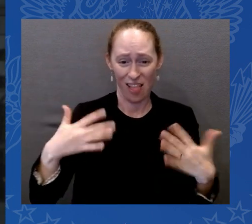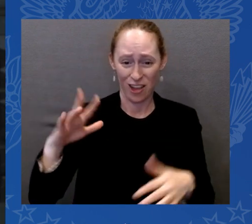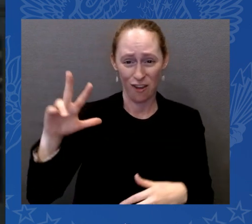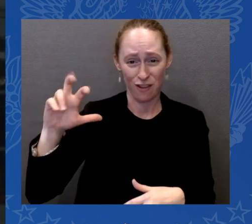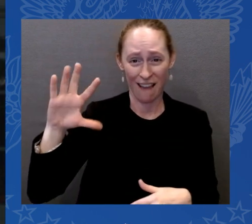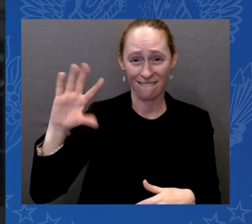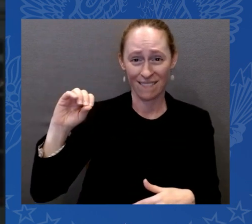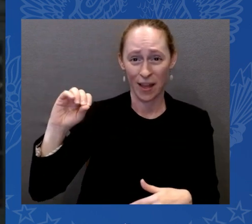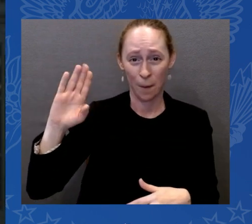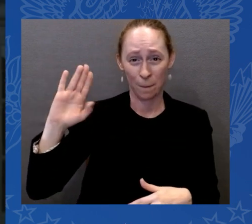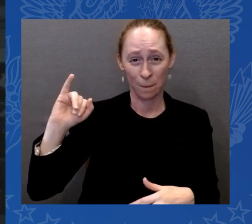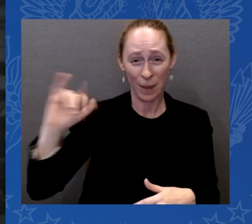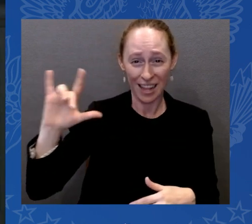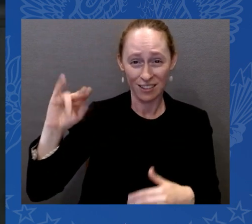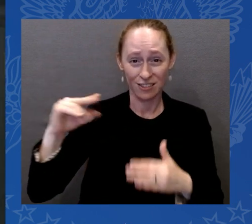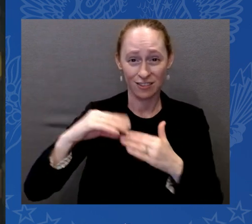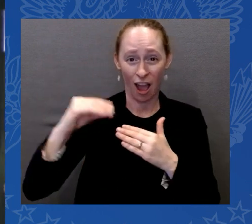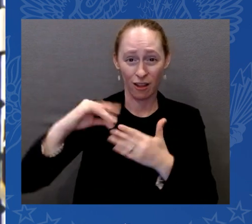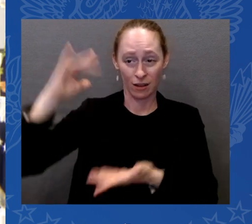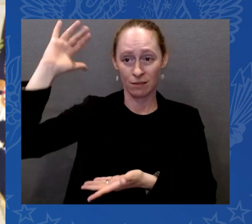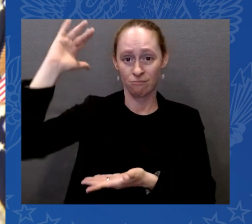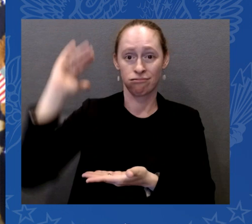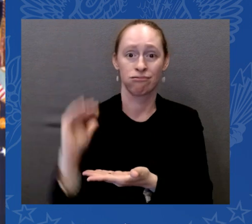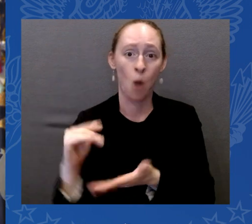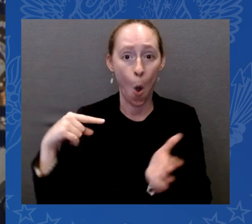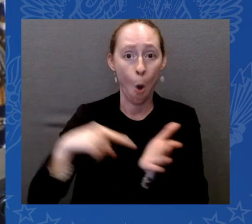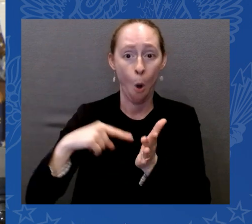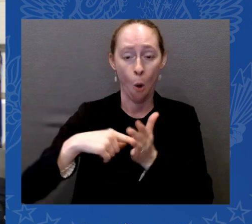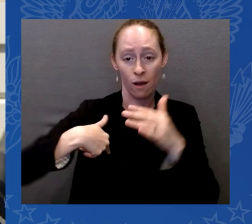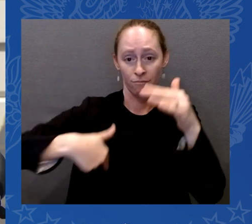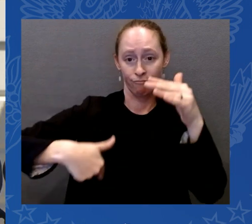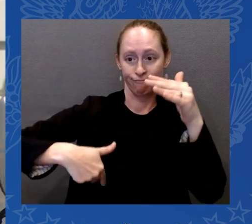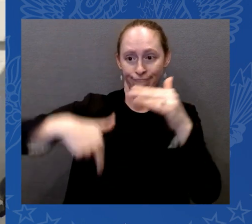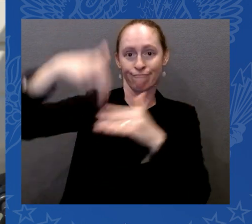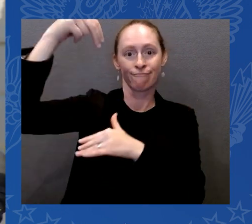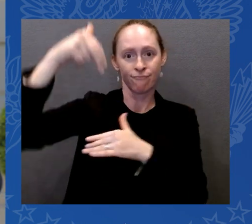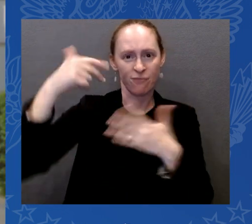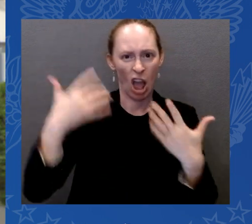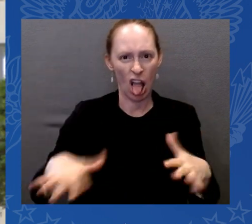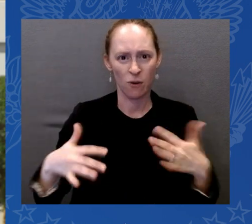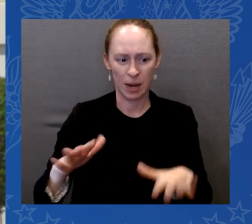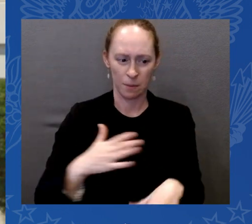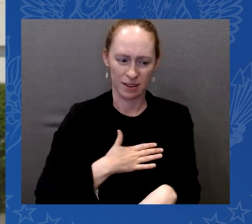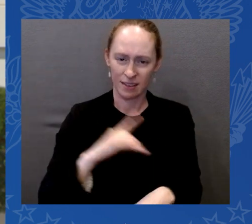350-billion-dollar reduction. And for this -- for this fiscal year,